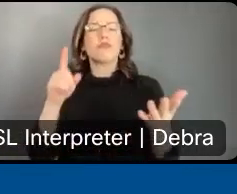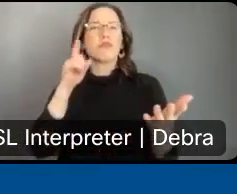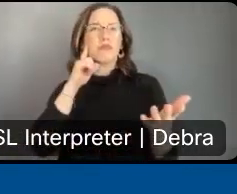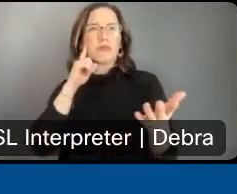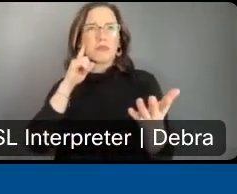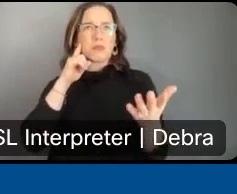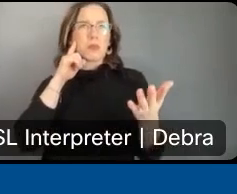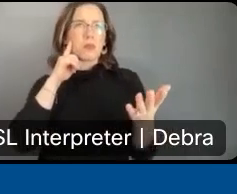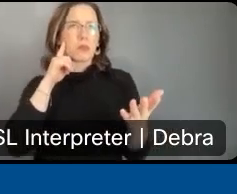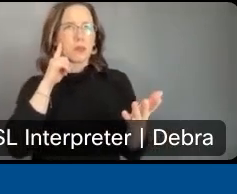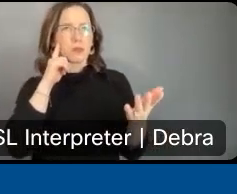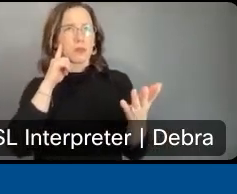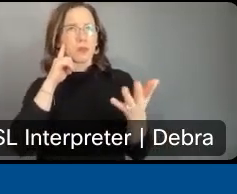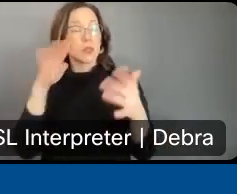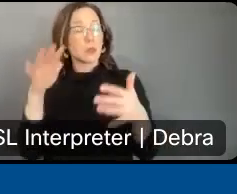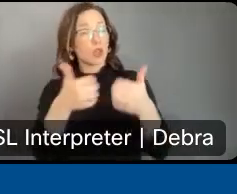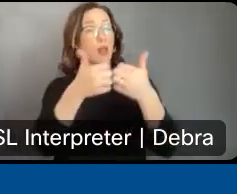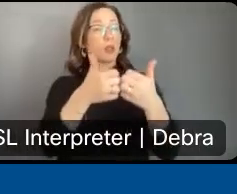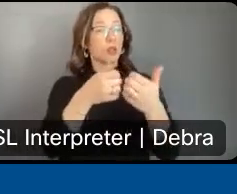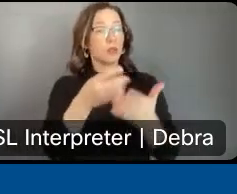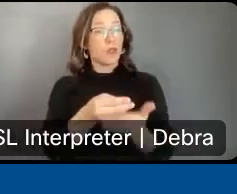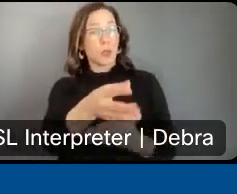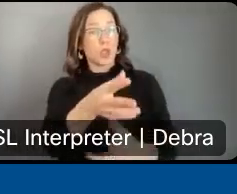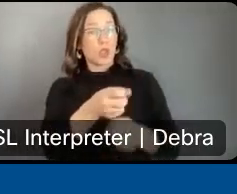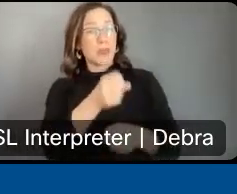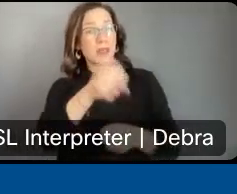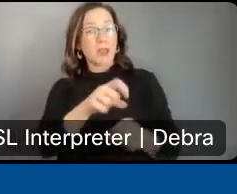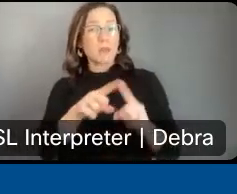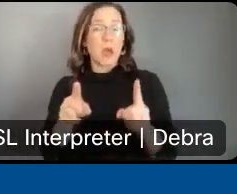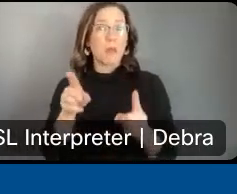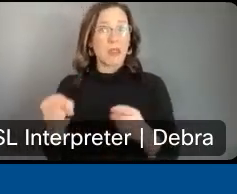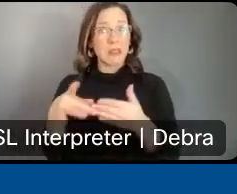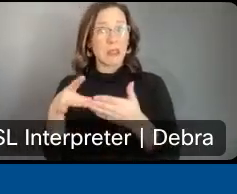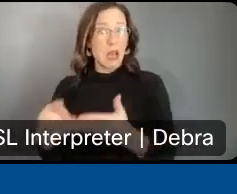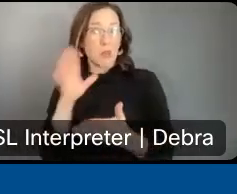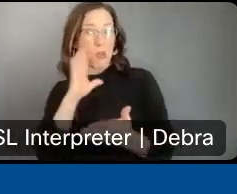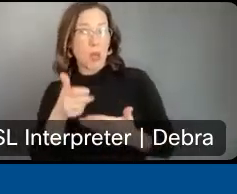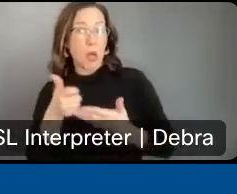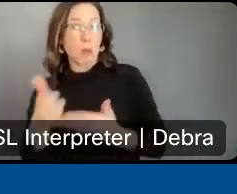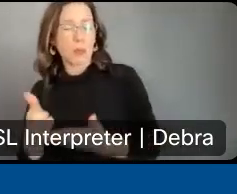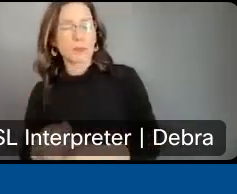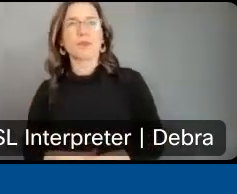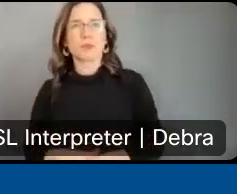there are some challenges in procurement but how this might go on to help people. Yeah definitely Joe.